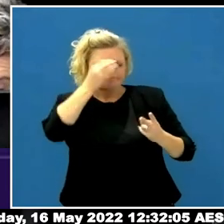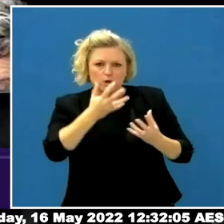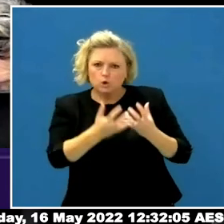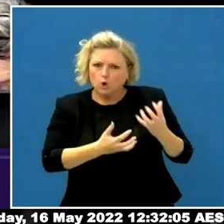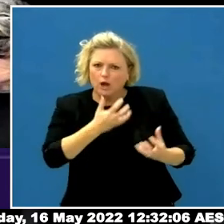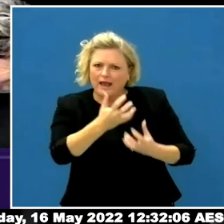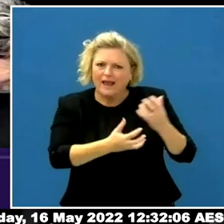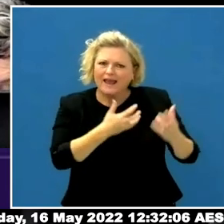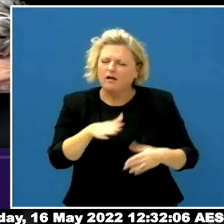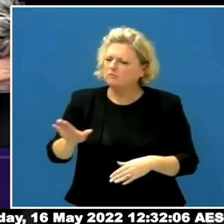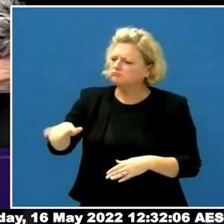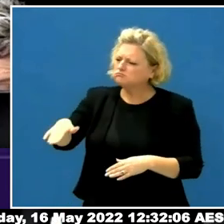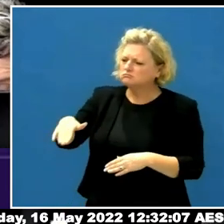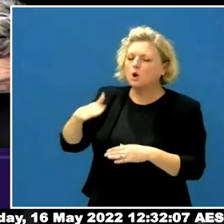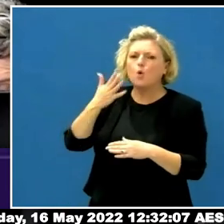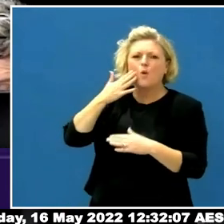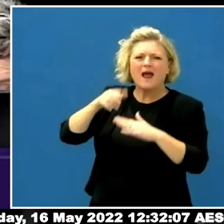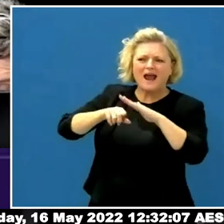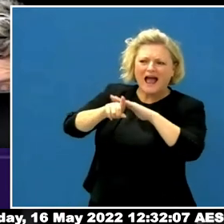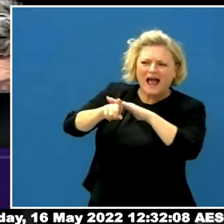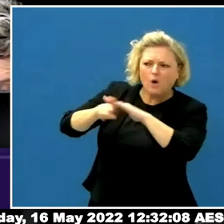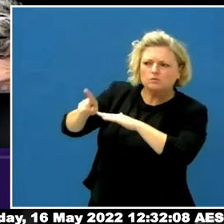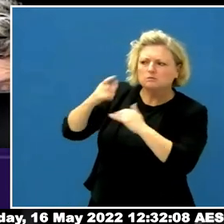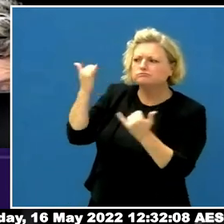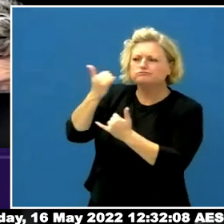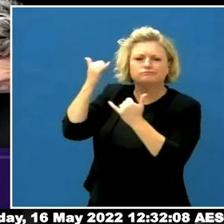Can you tell the Royal Commission? What's his social activities with one-on-one supports?